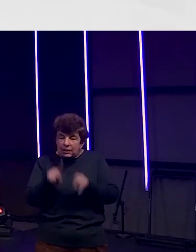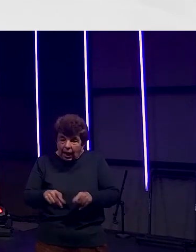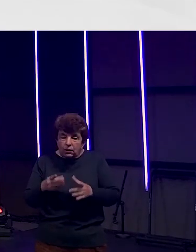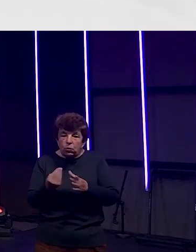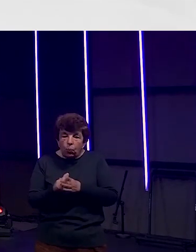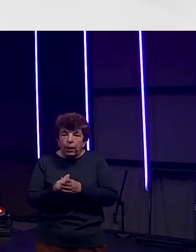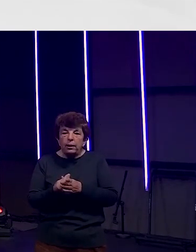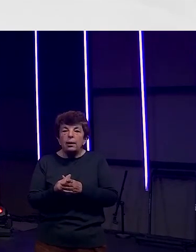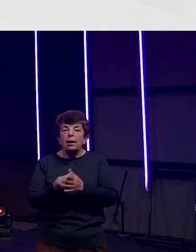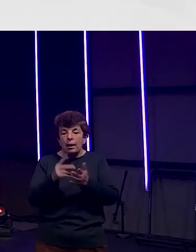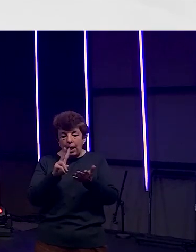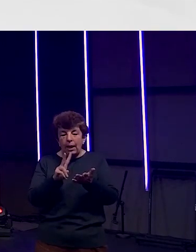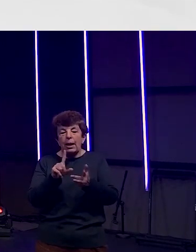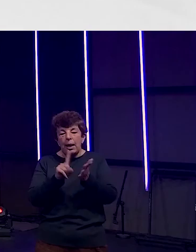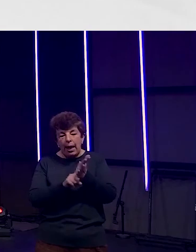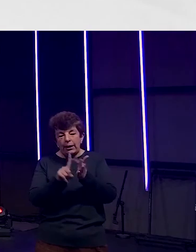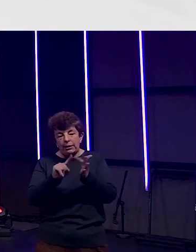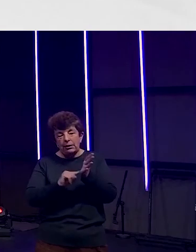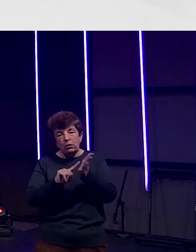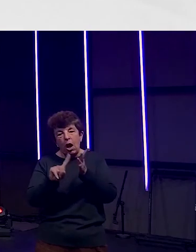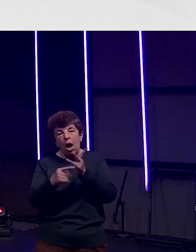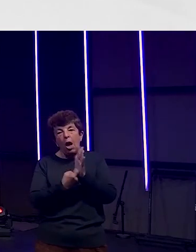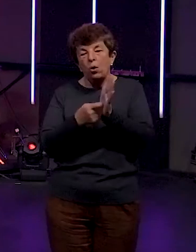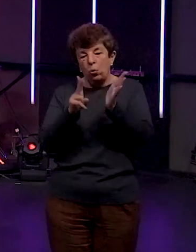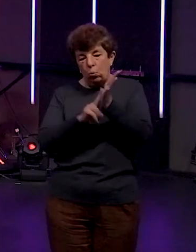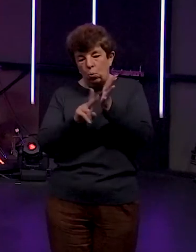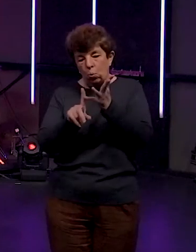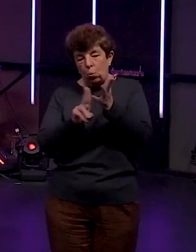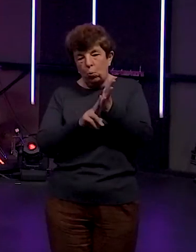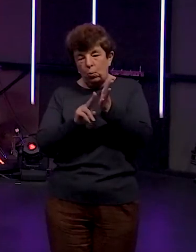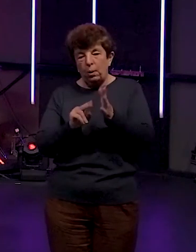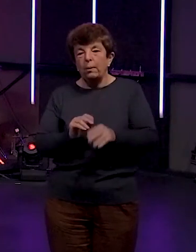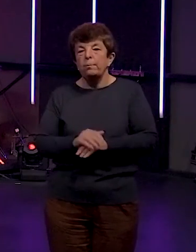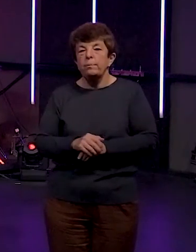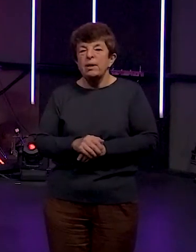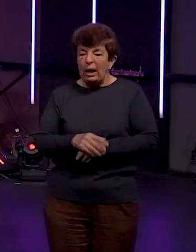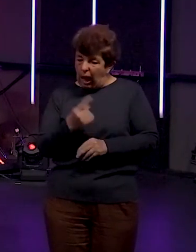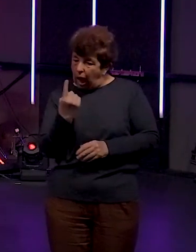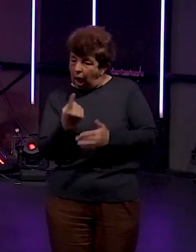the letter Nun in this section. There's actually only one verse that I want us